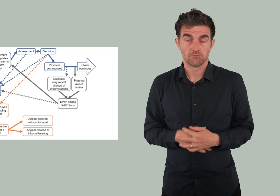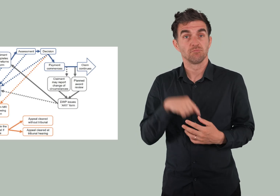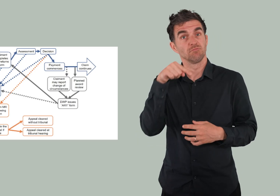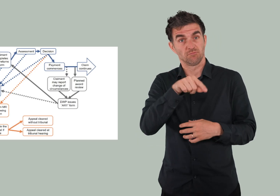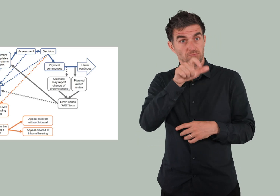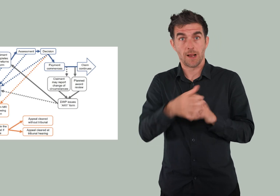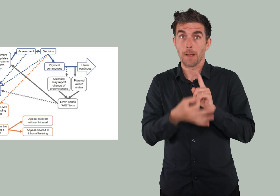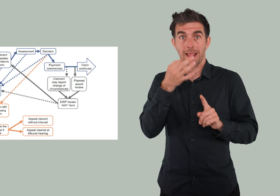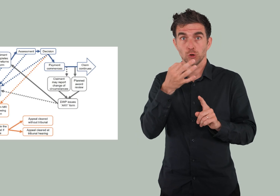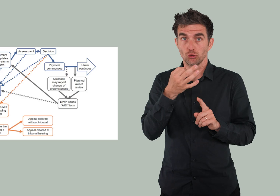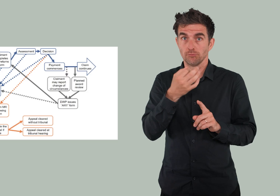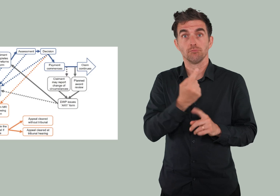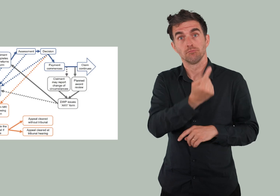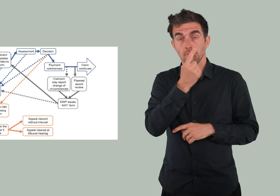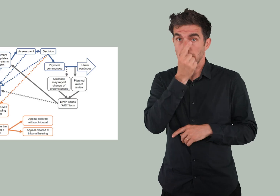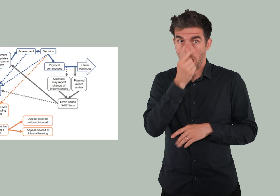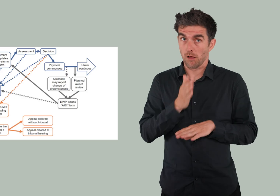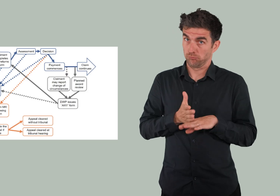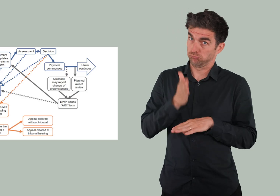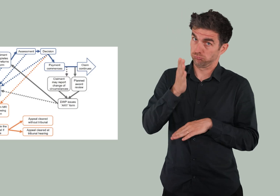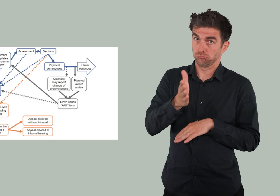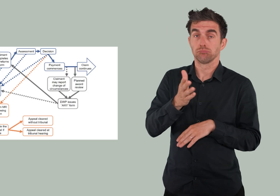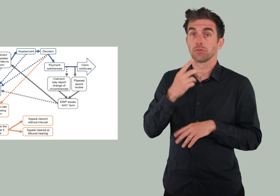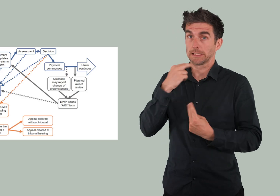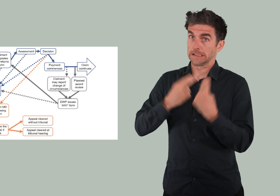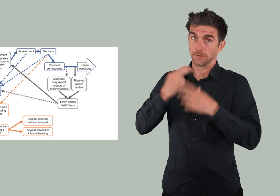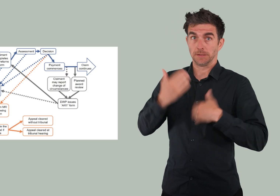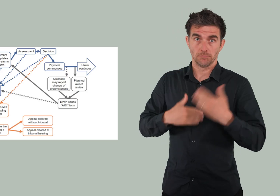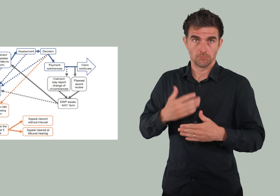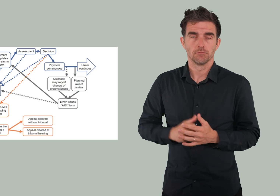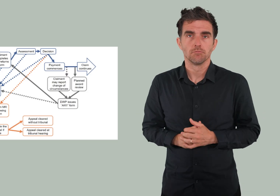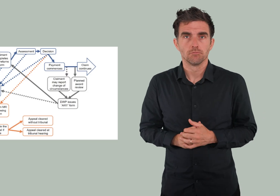The applicant may: a) attend and participate in their assessment;